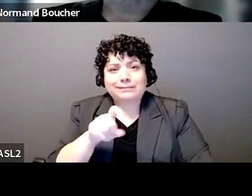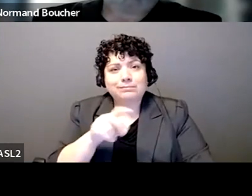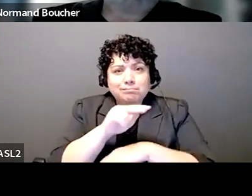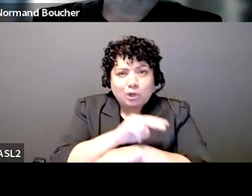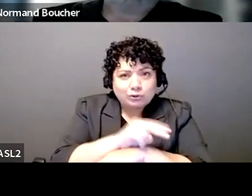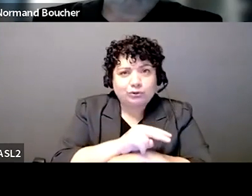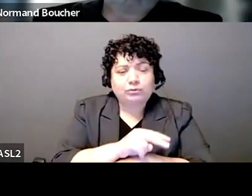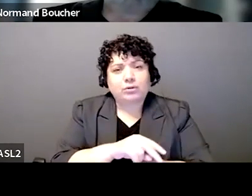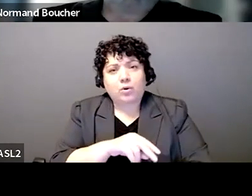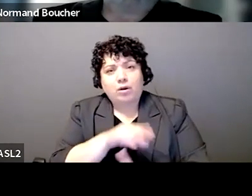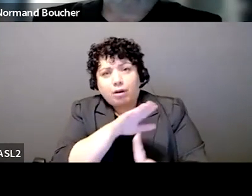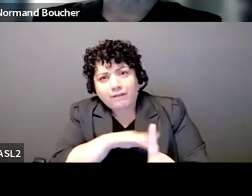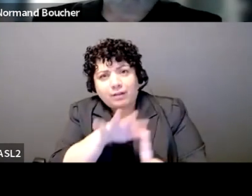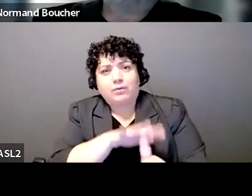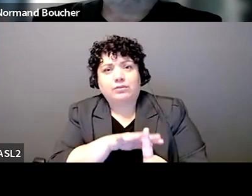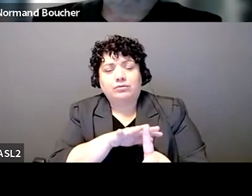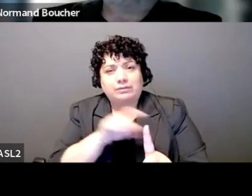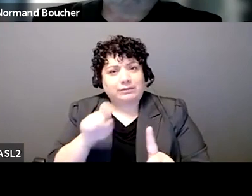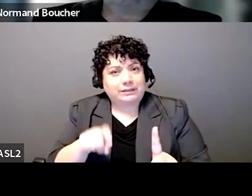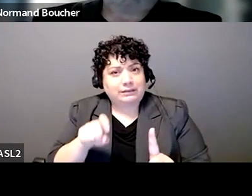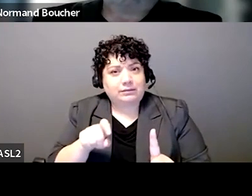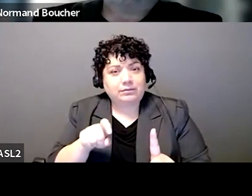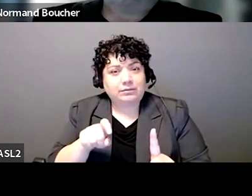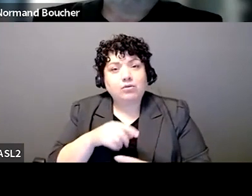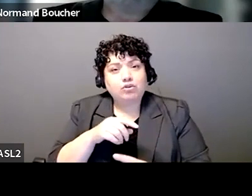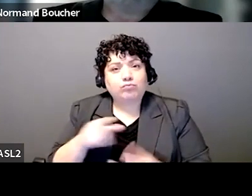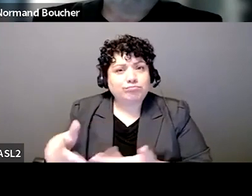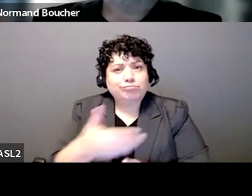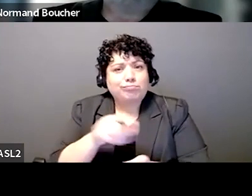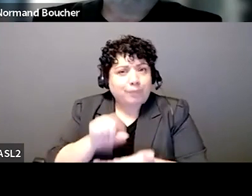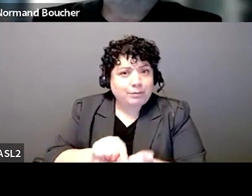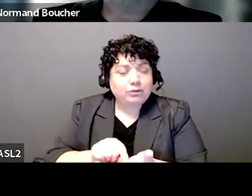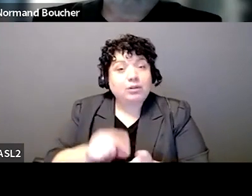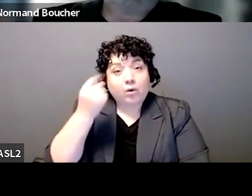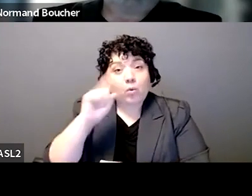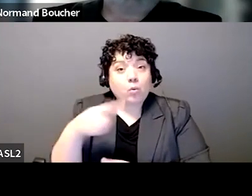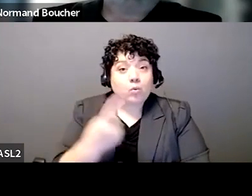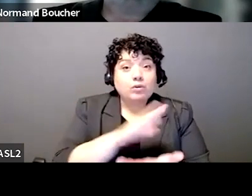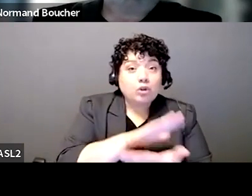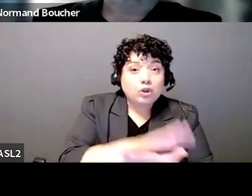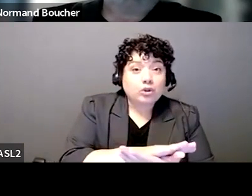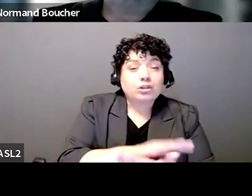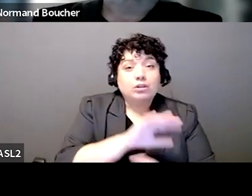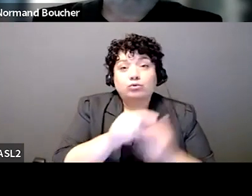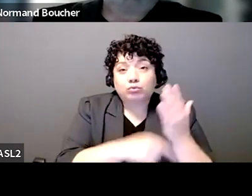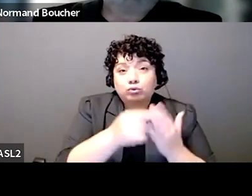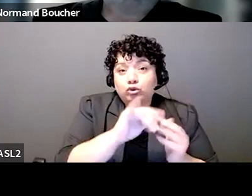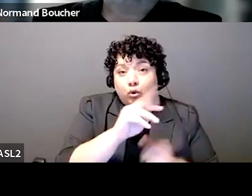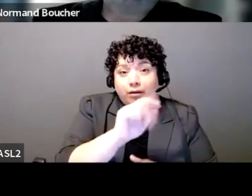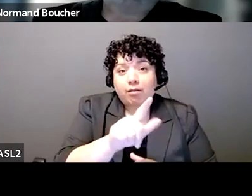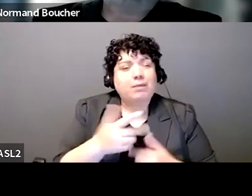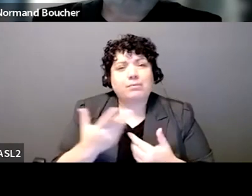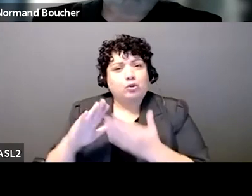that's published not just in scholarly journals but in community reports on the extent to which